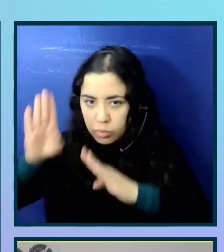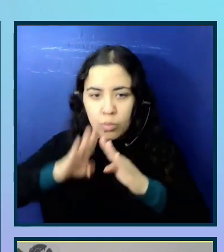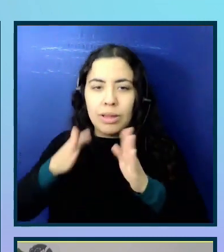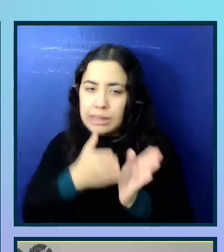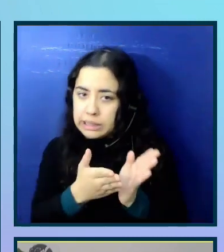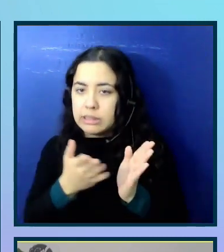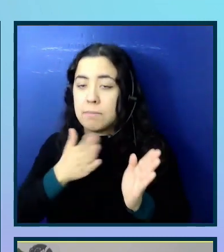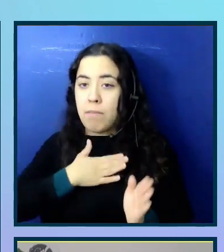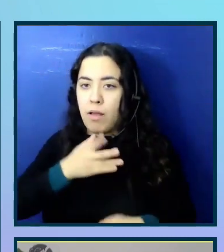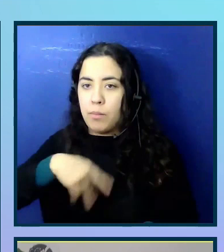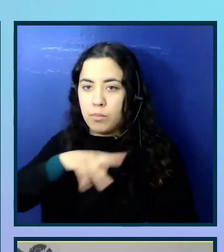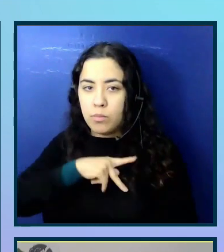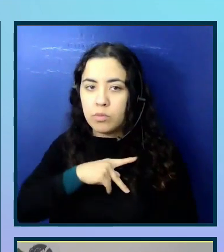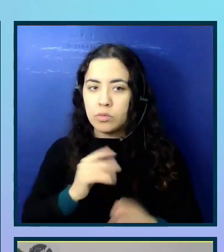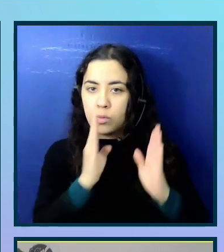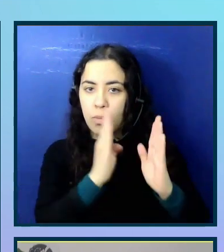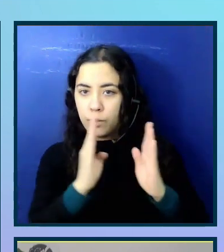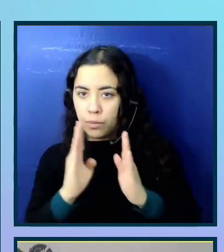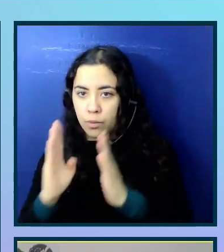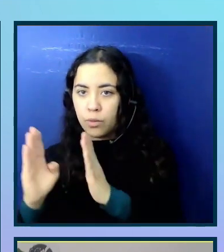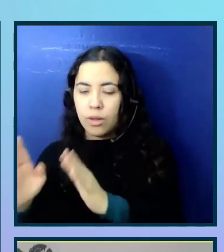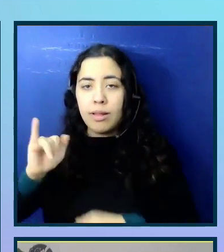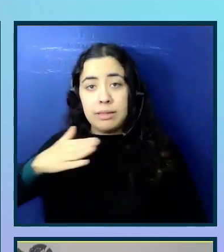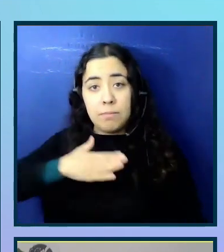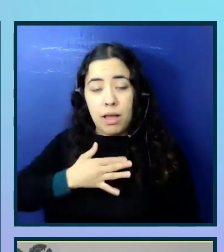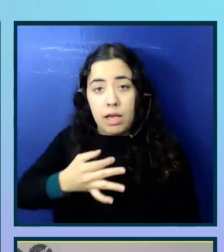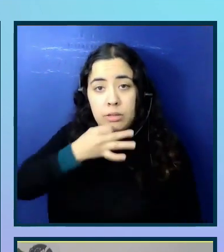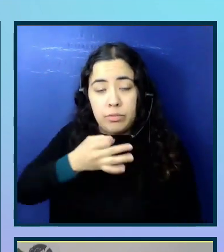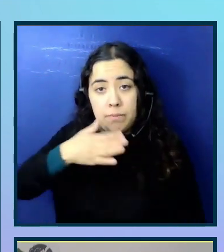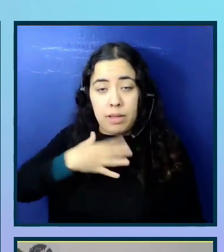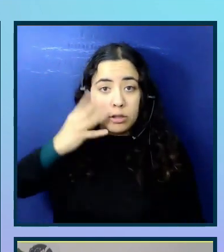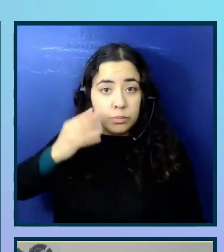It stays on my own expertise as a designer and my own knowledge of accessibility.